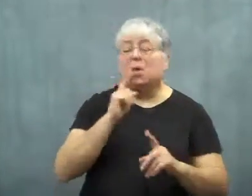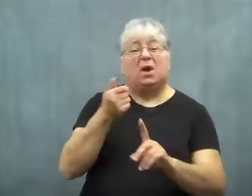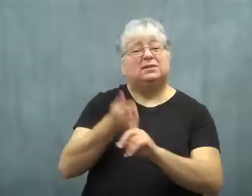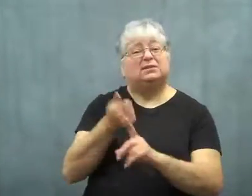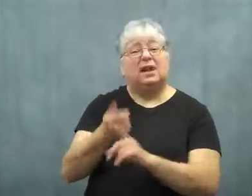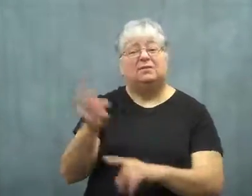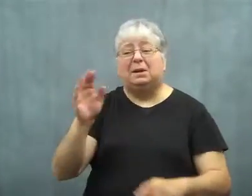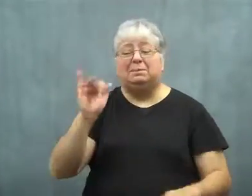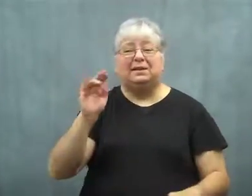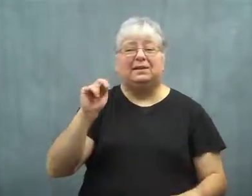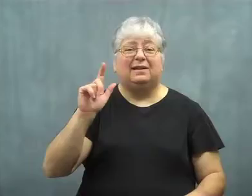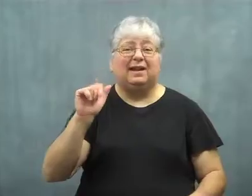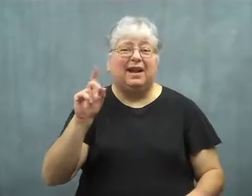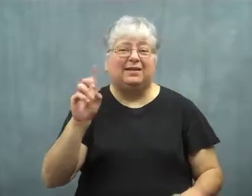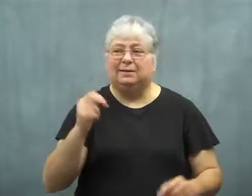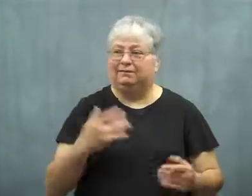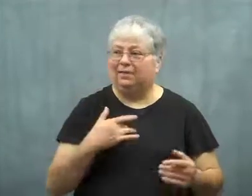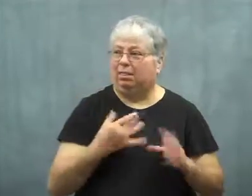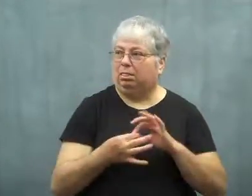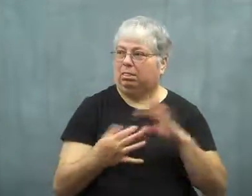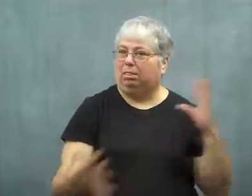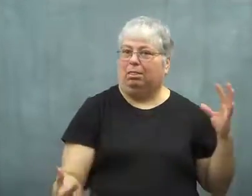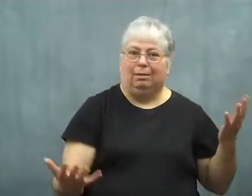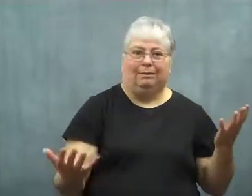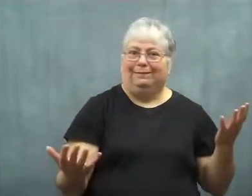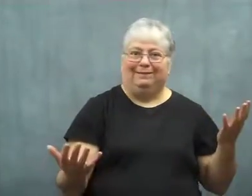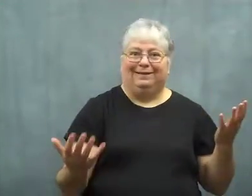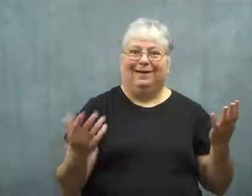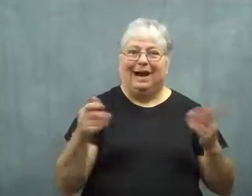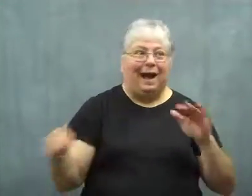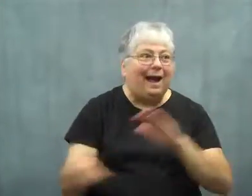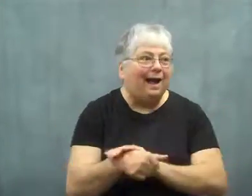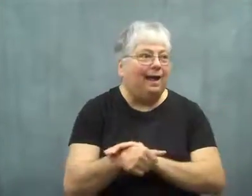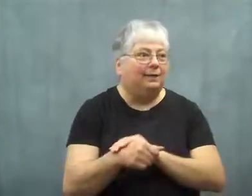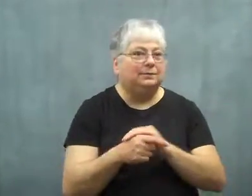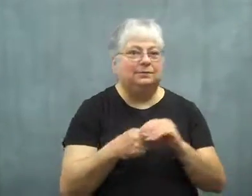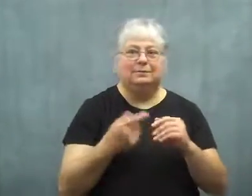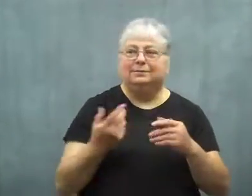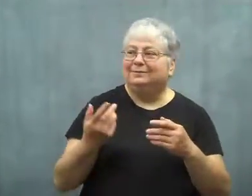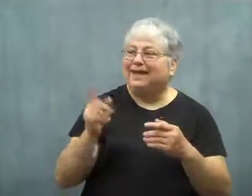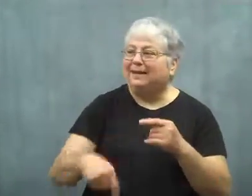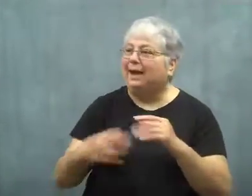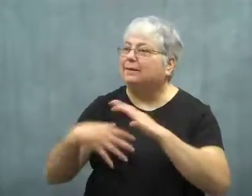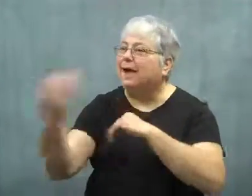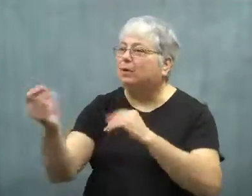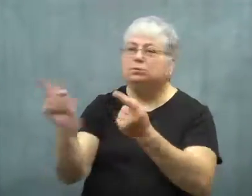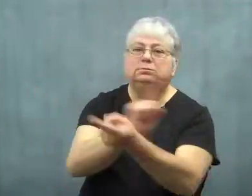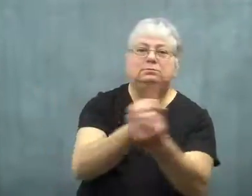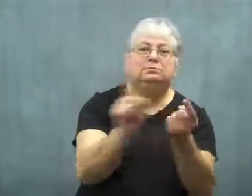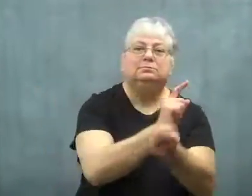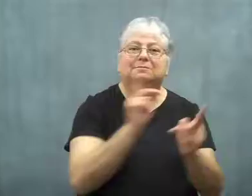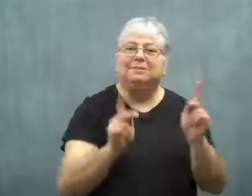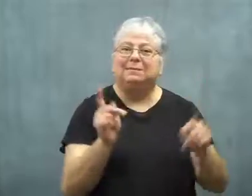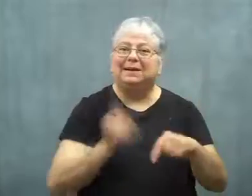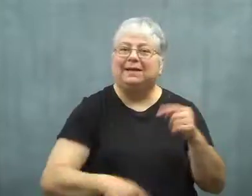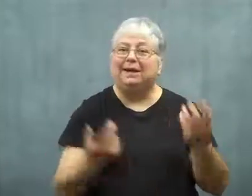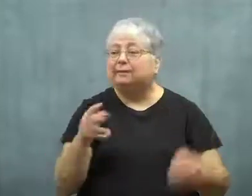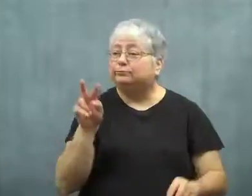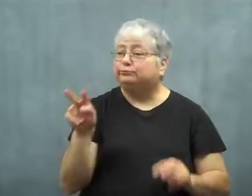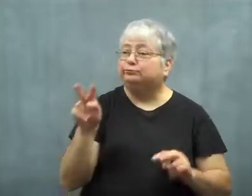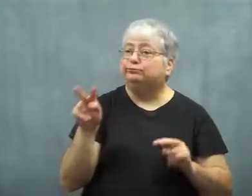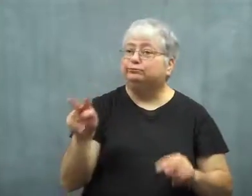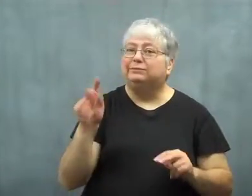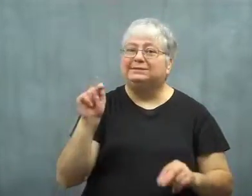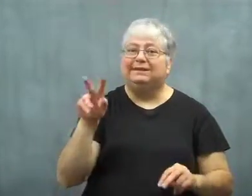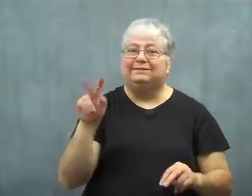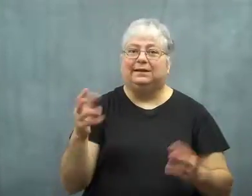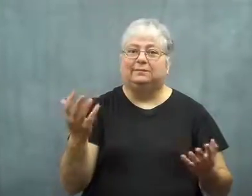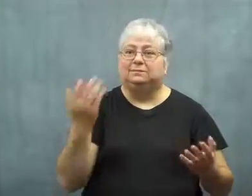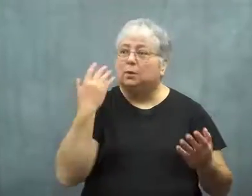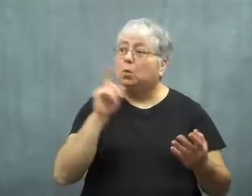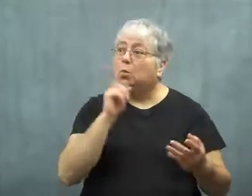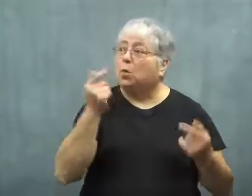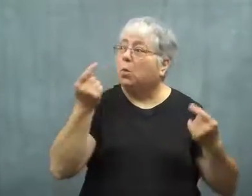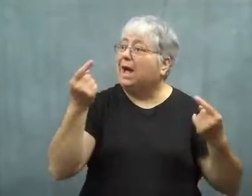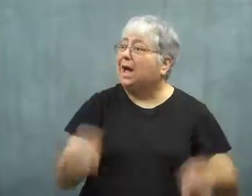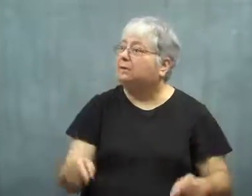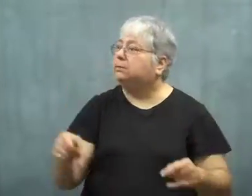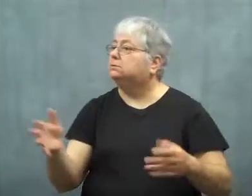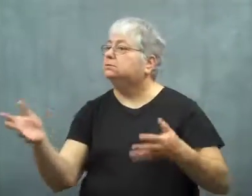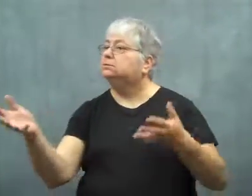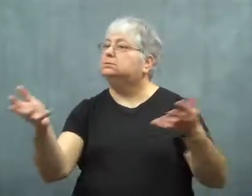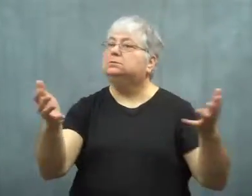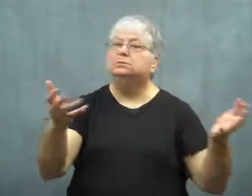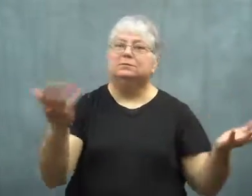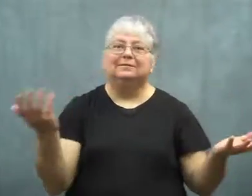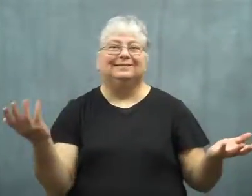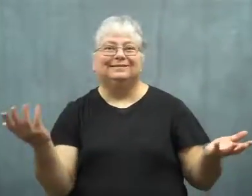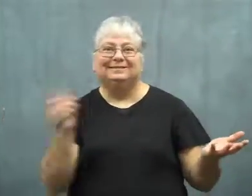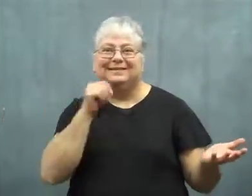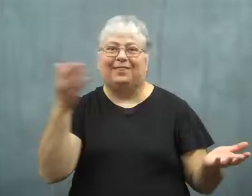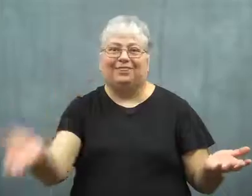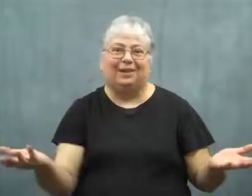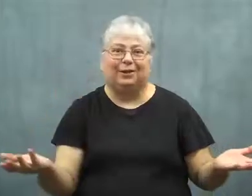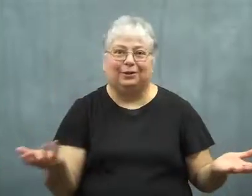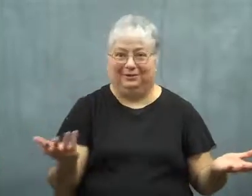Bin Laden felt disconnected. He was in hiding, and couldn't mingle with the people.